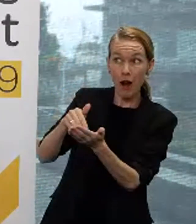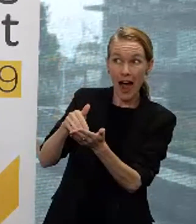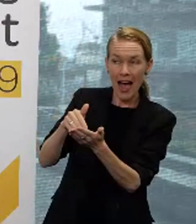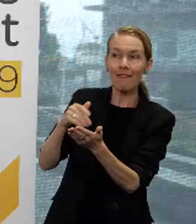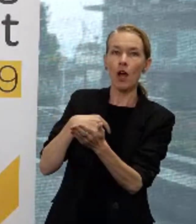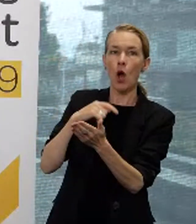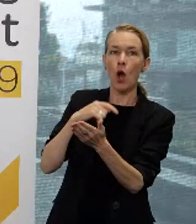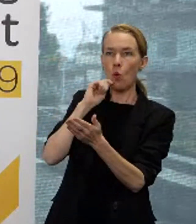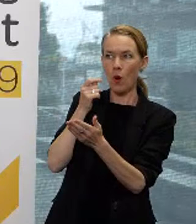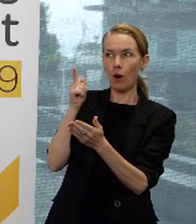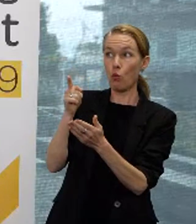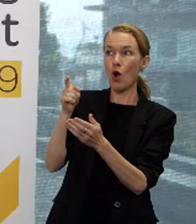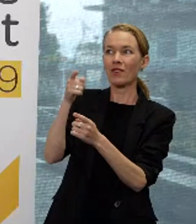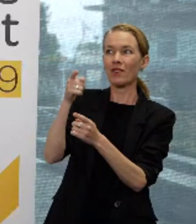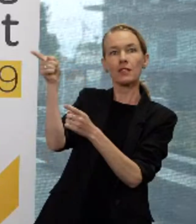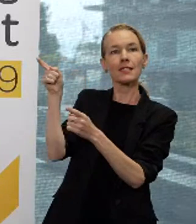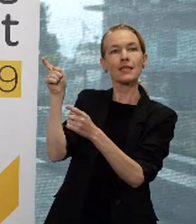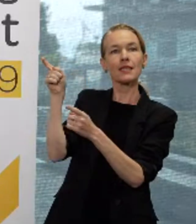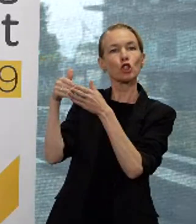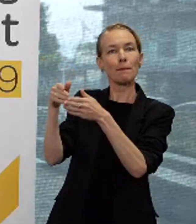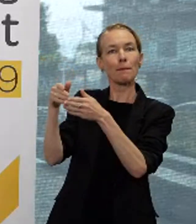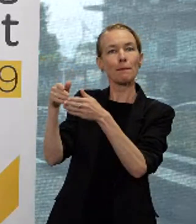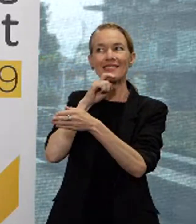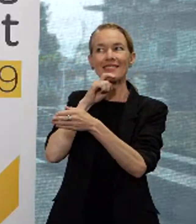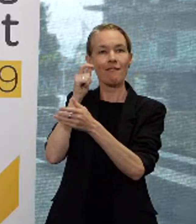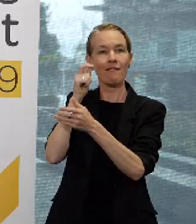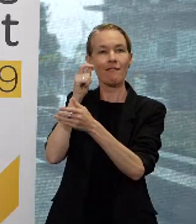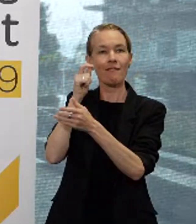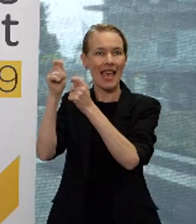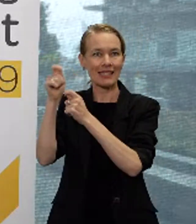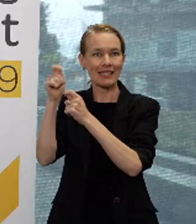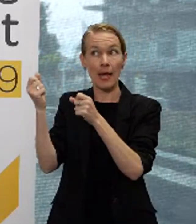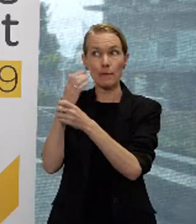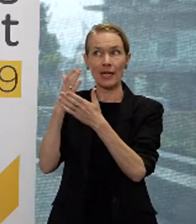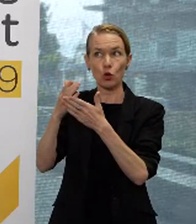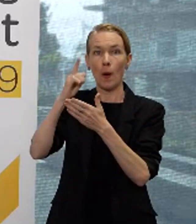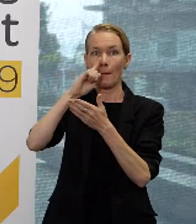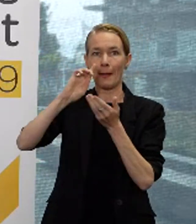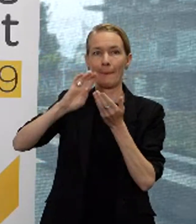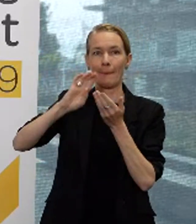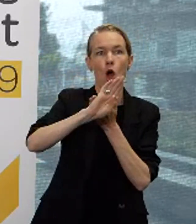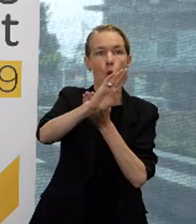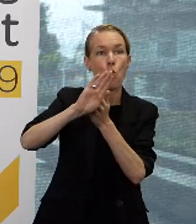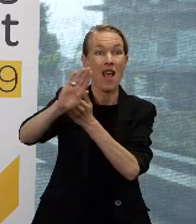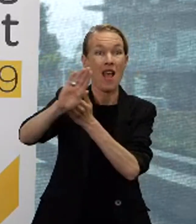there once they arrive. But what I can say is that the contact has been made with the vessel and no one on board